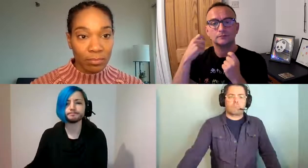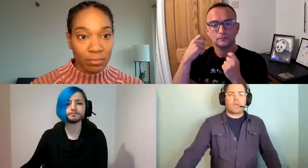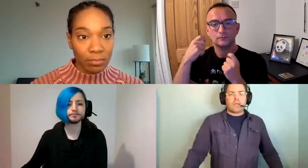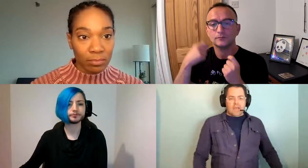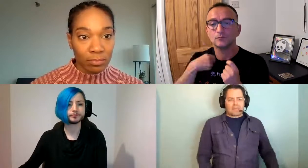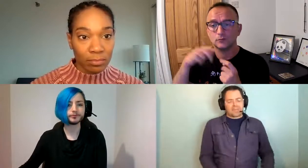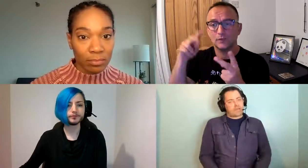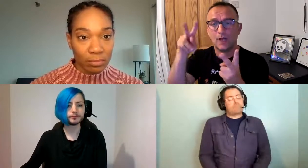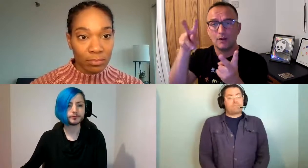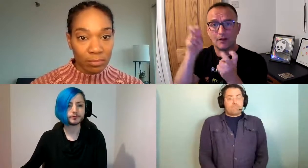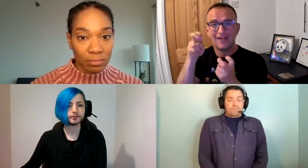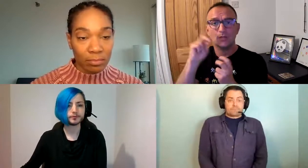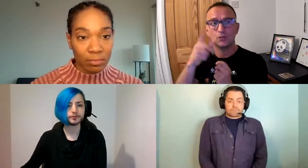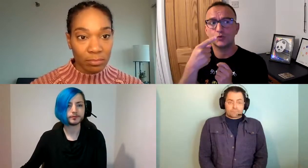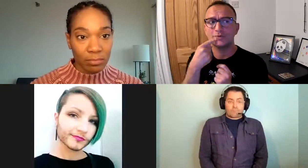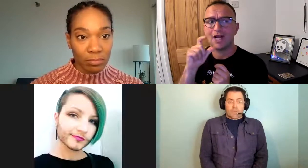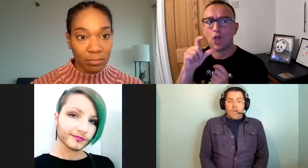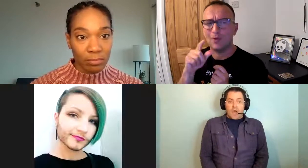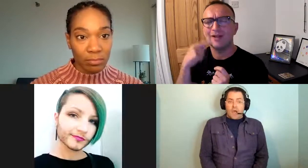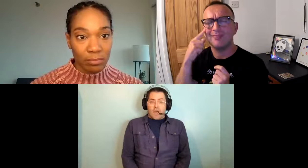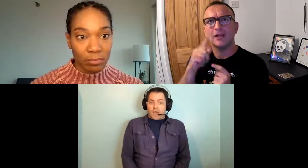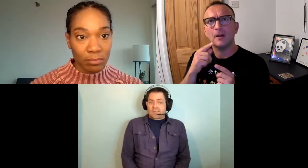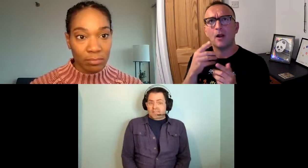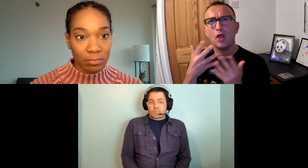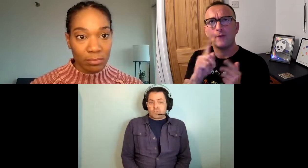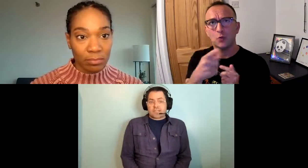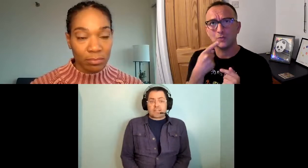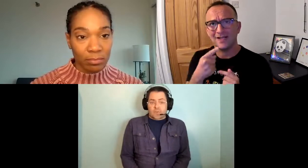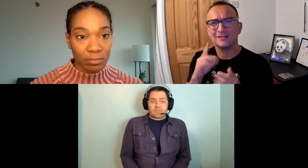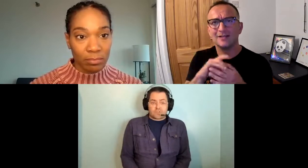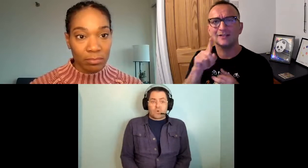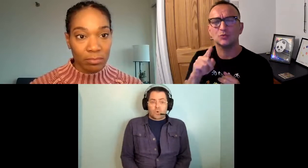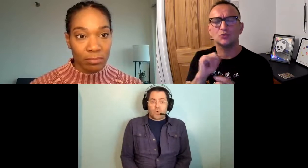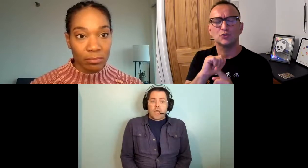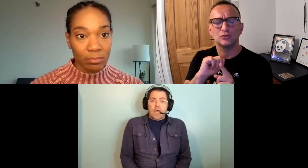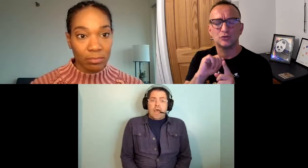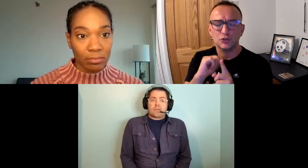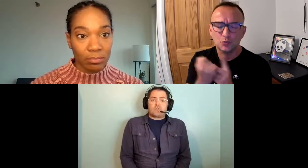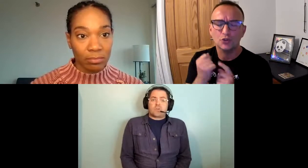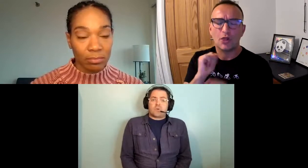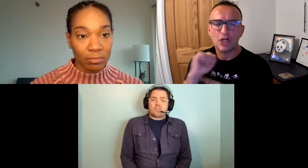construction of identity maybe with terms in which we are comfortable.